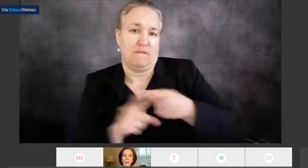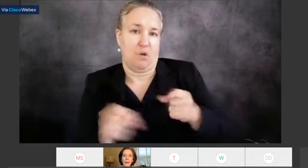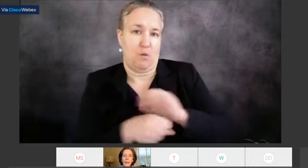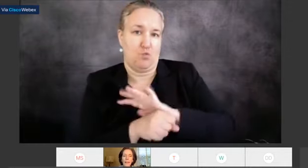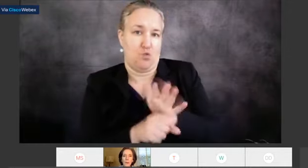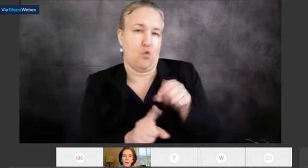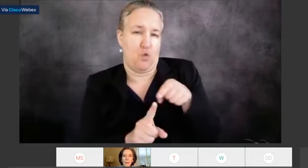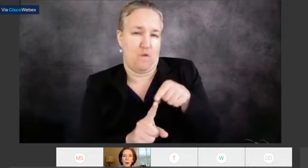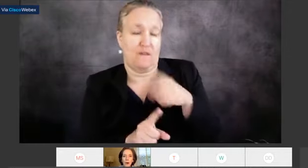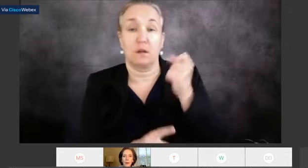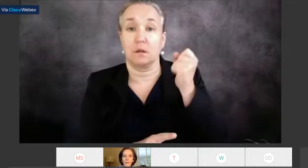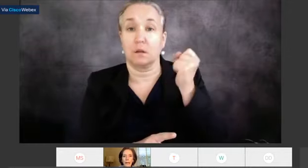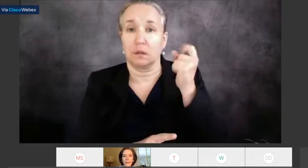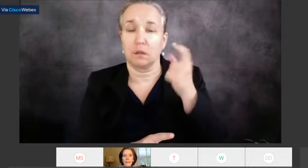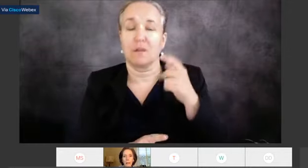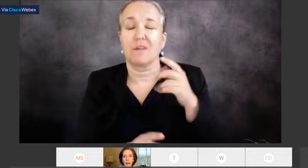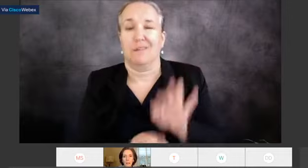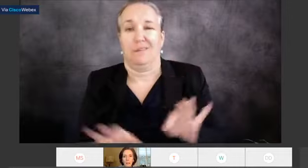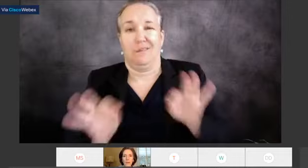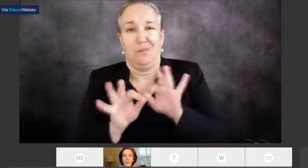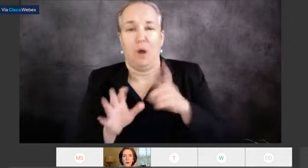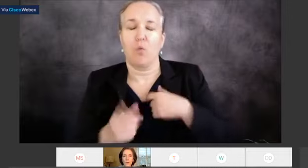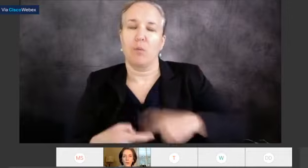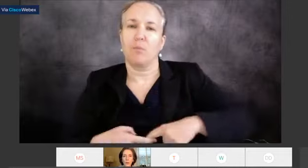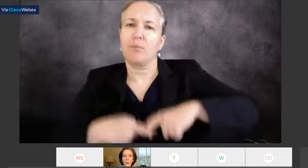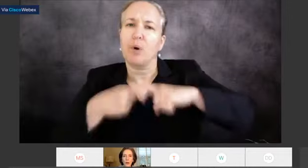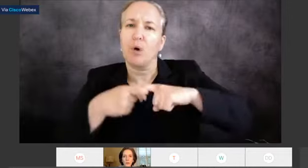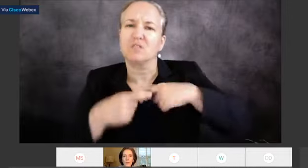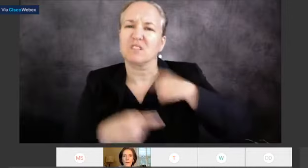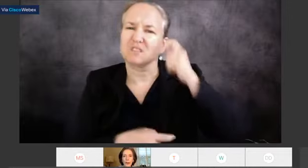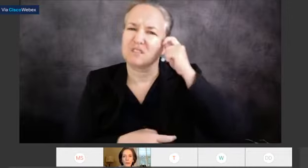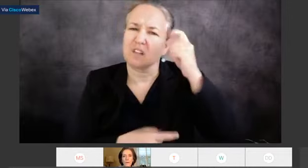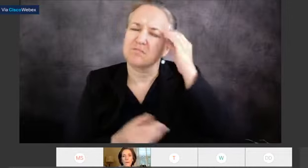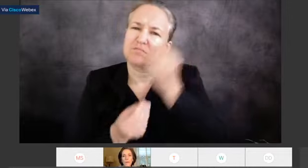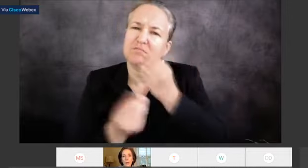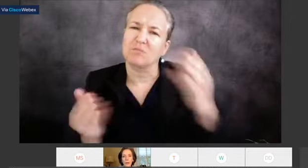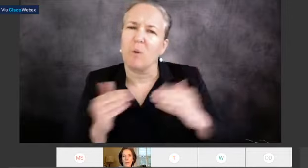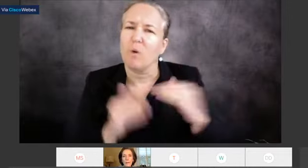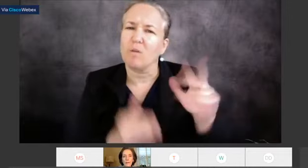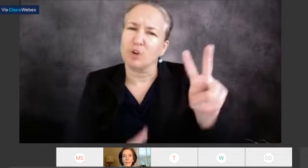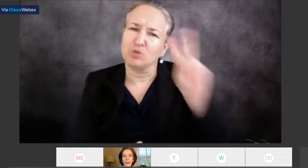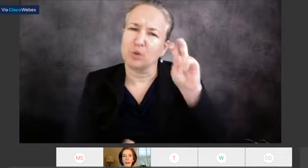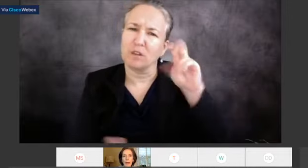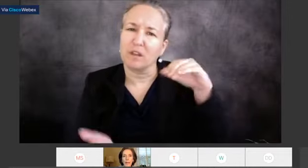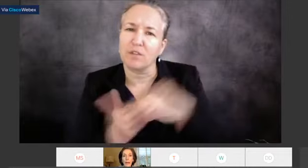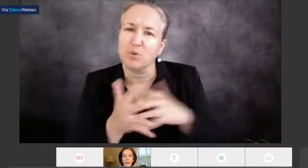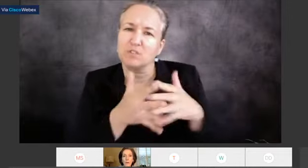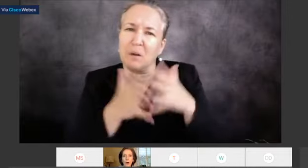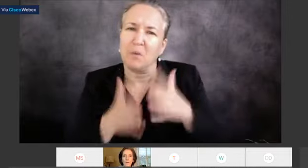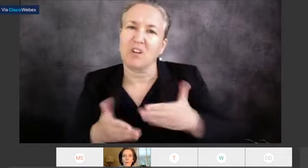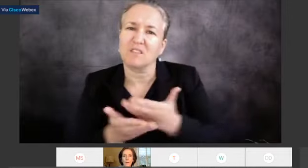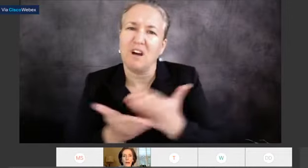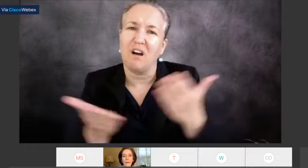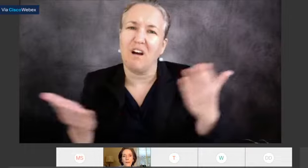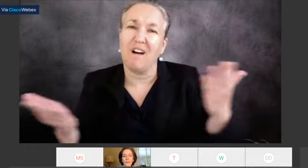but i do want to pause and acknowledge that over 200,000 americans have now lost their lives